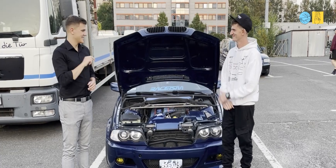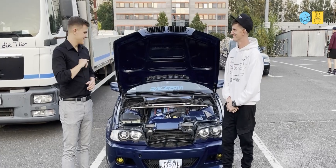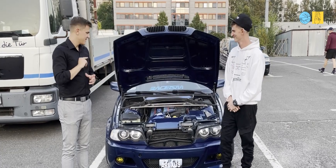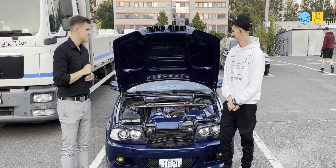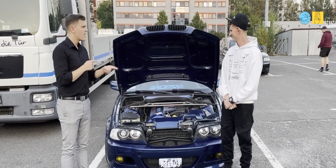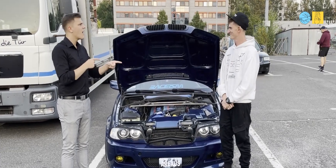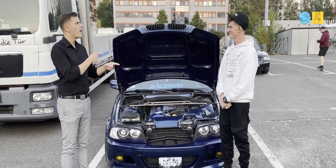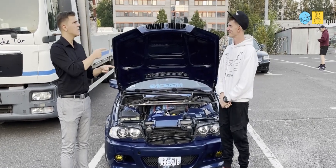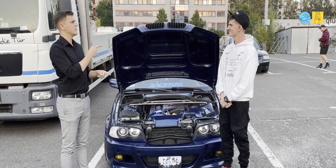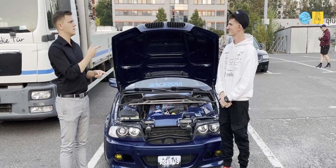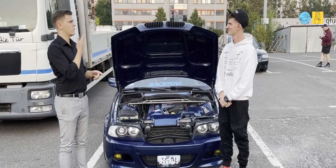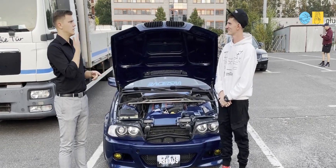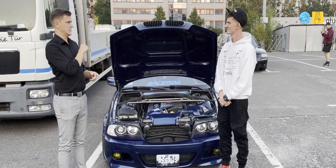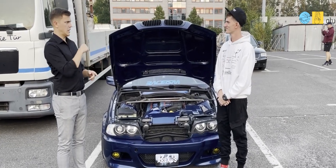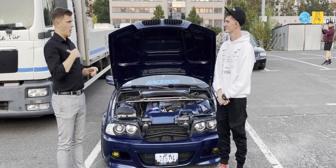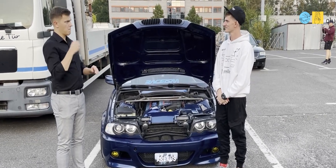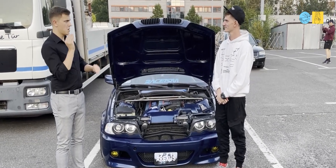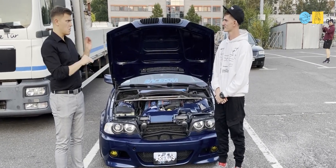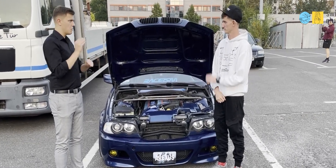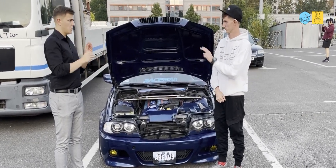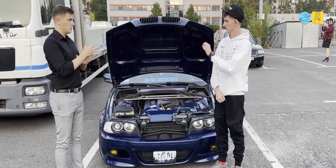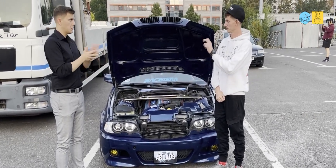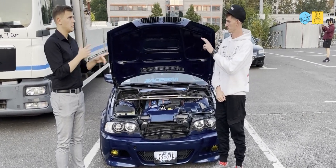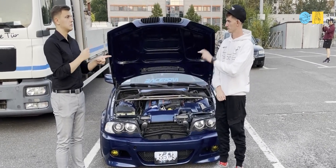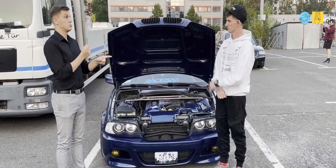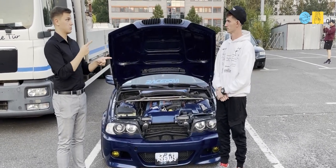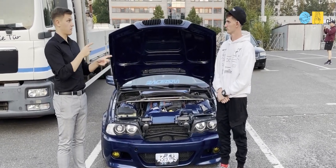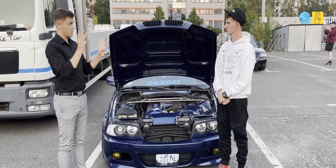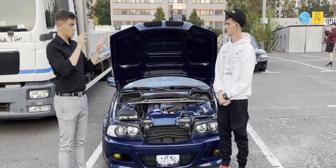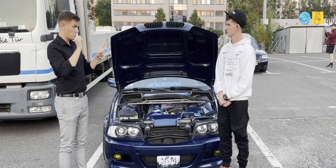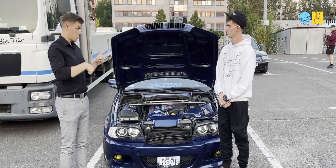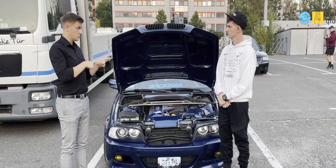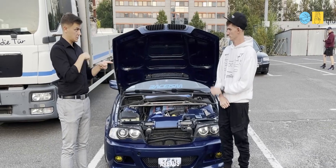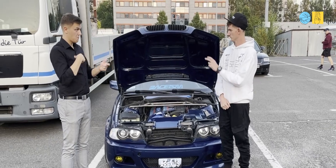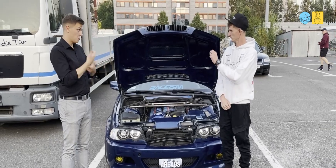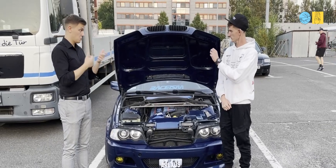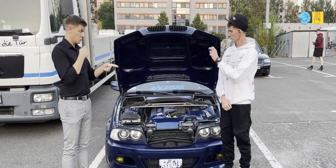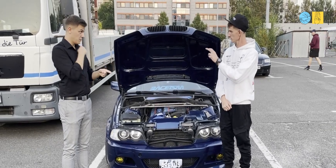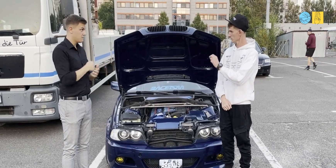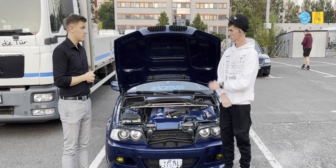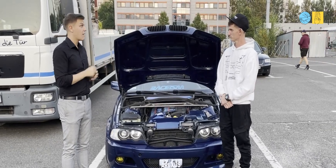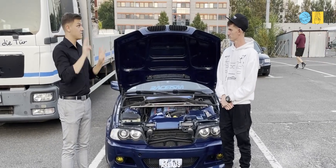You mentioned that you assemble everything yourself - do you have your own workshop?